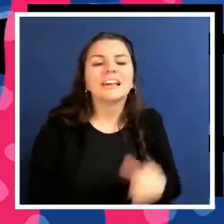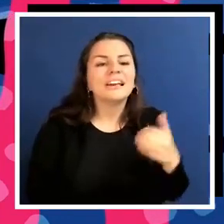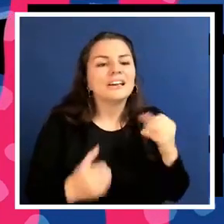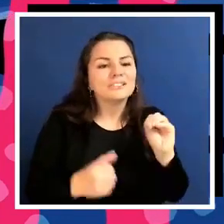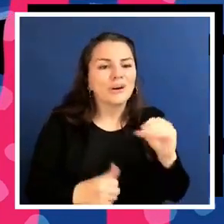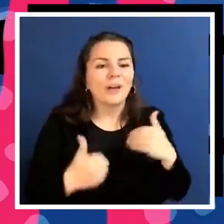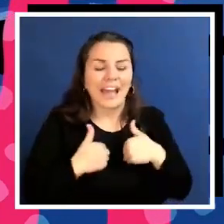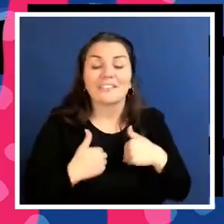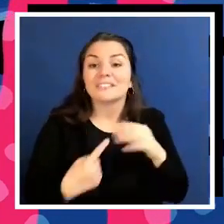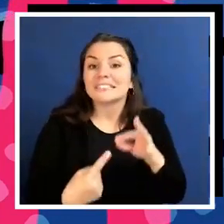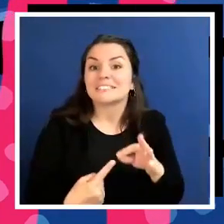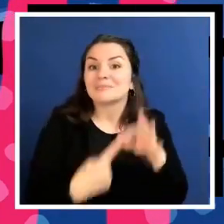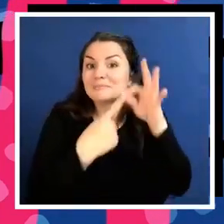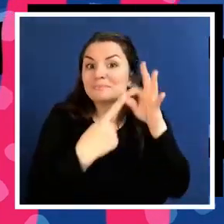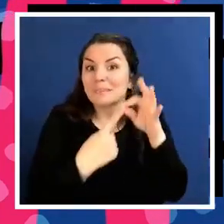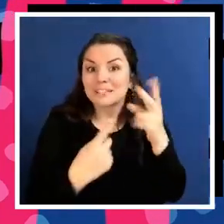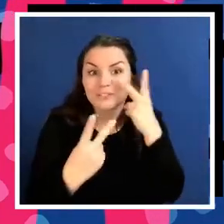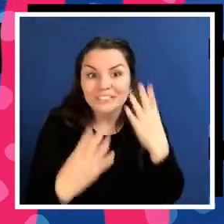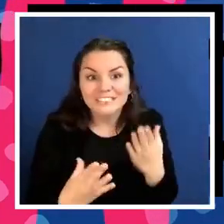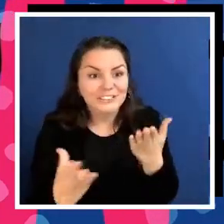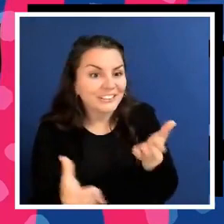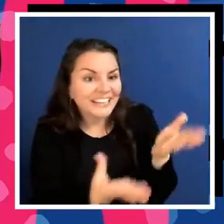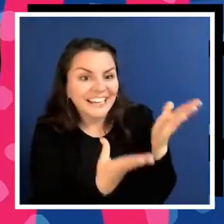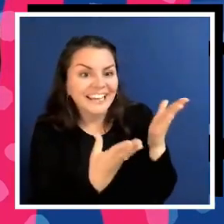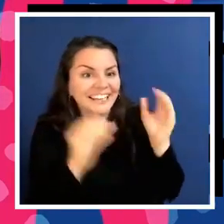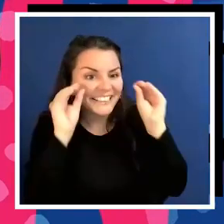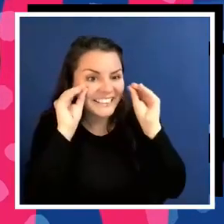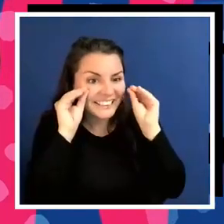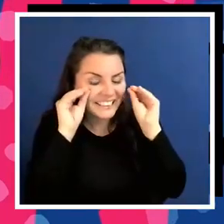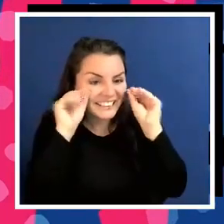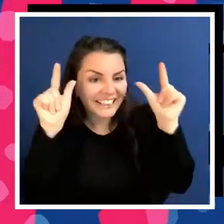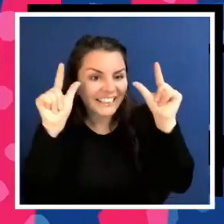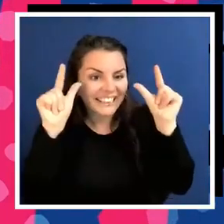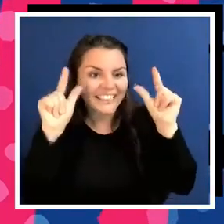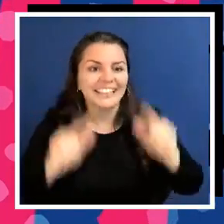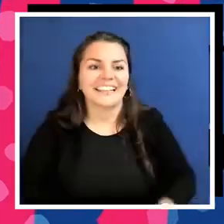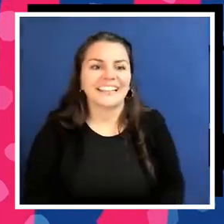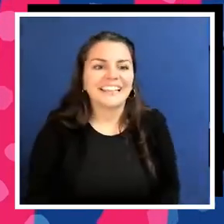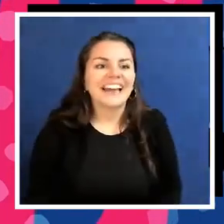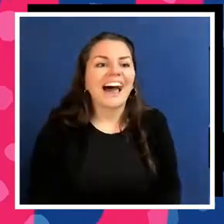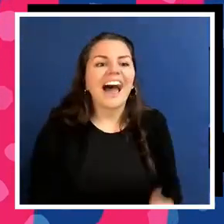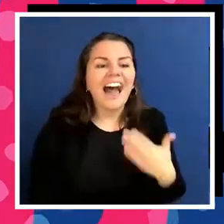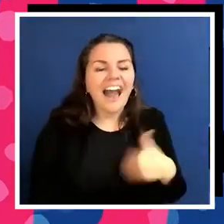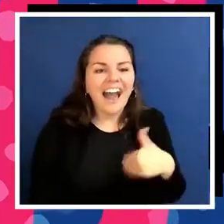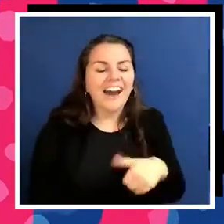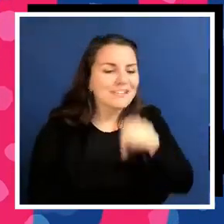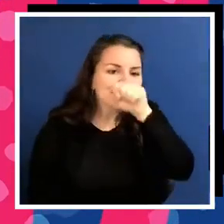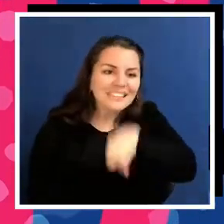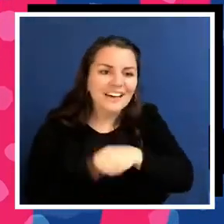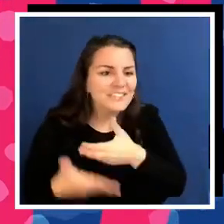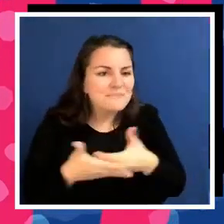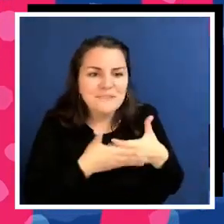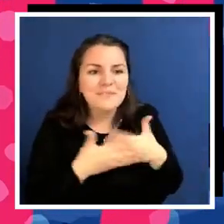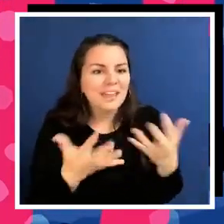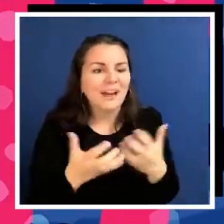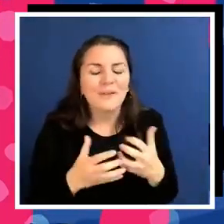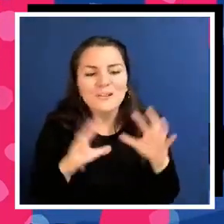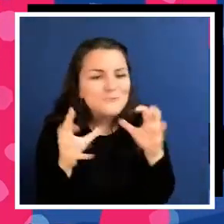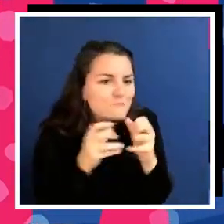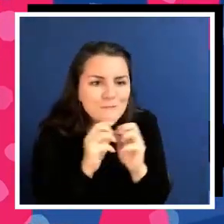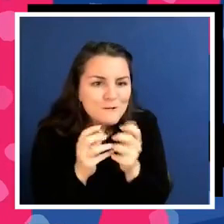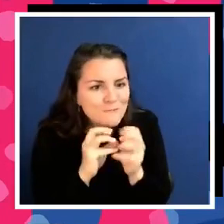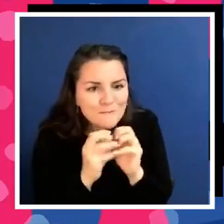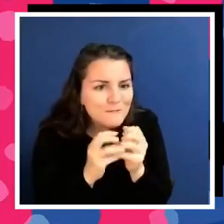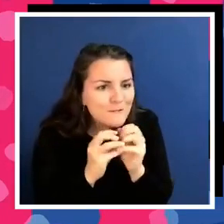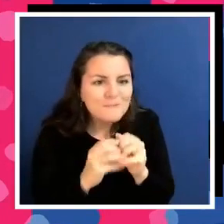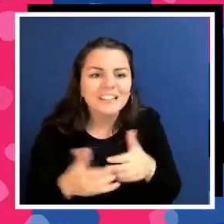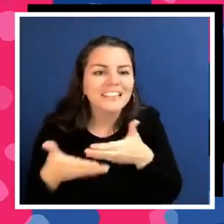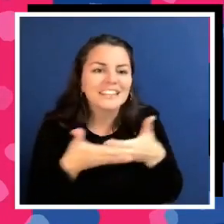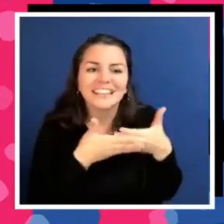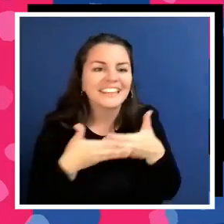THANK YOU.